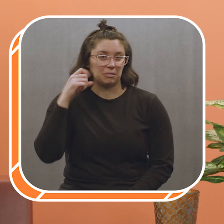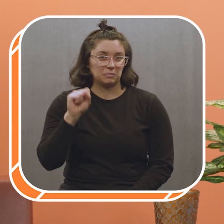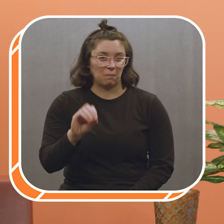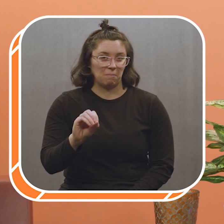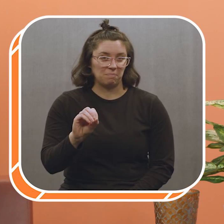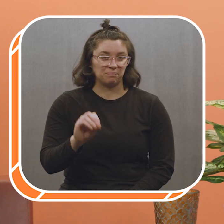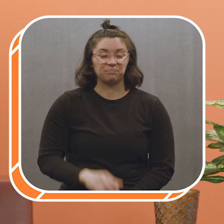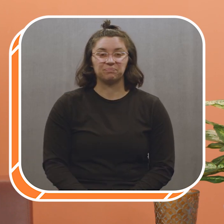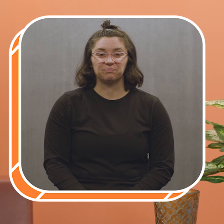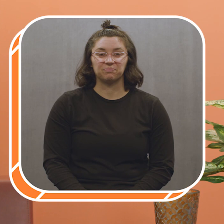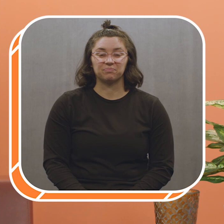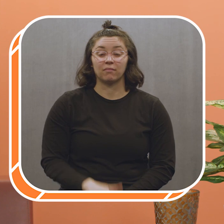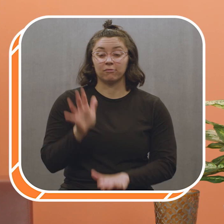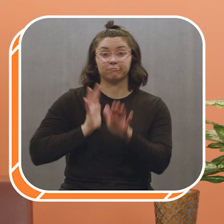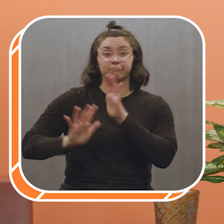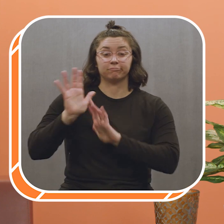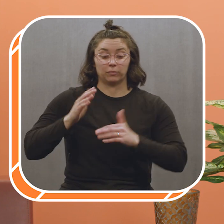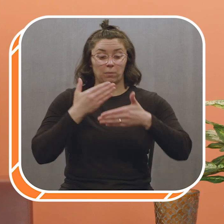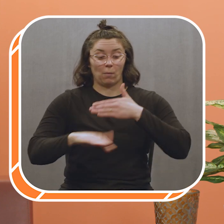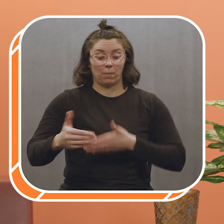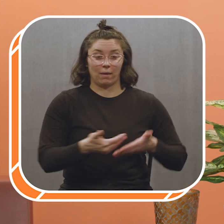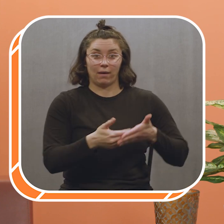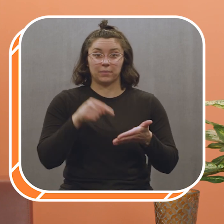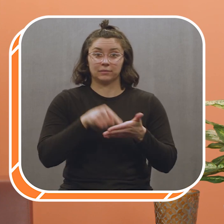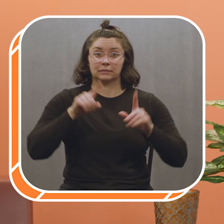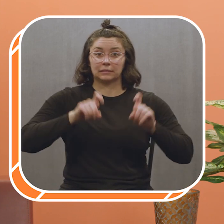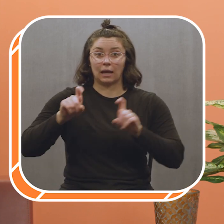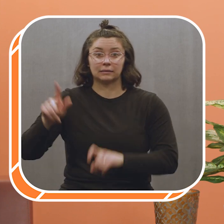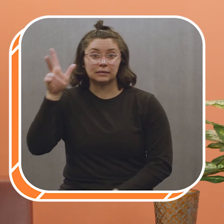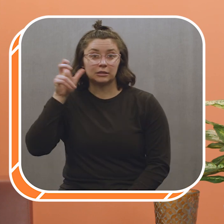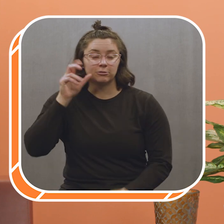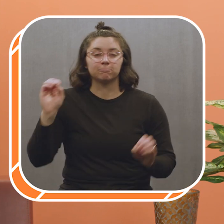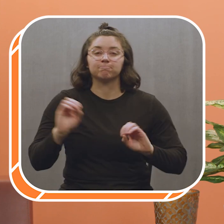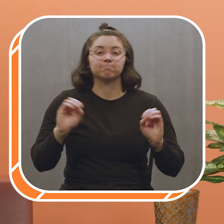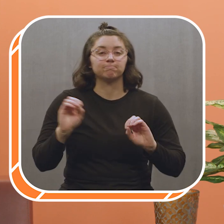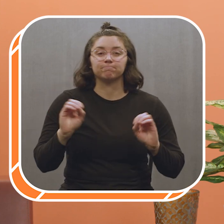But back then, they didn't test babies, newborn babies, for hearing most of the time.